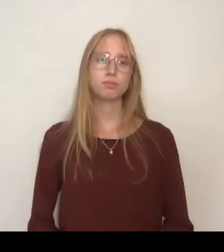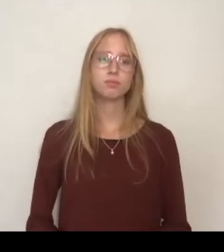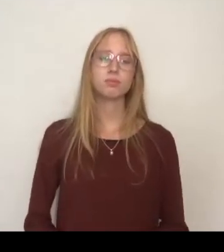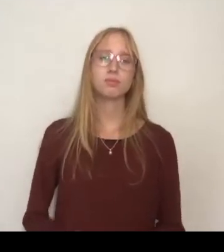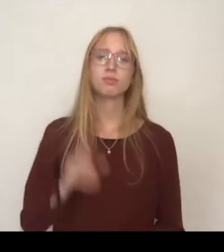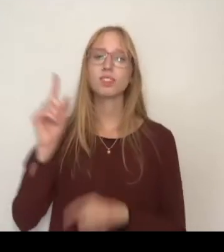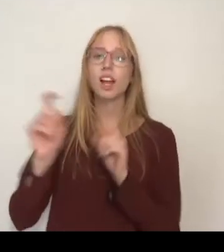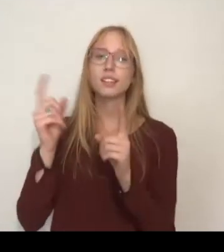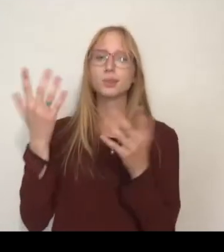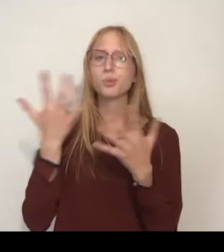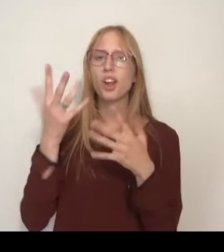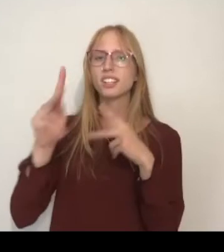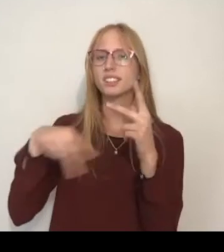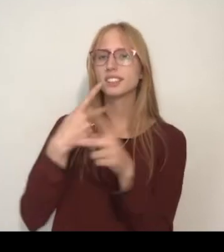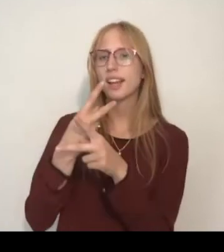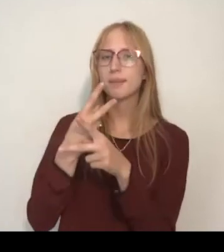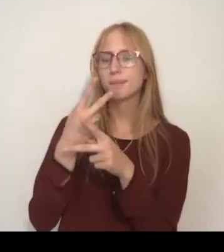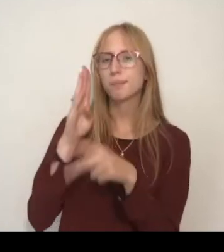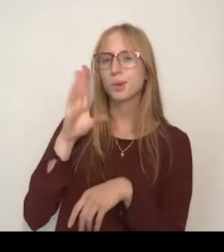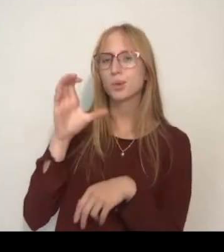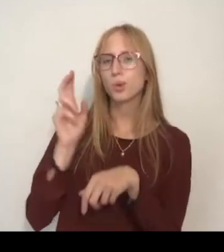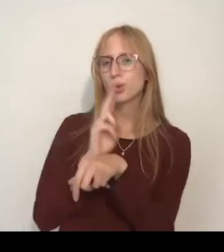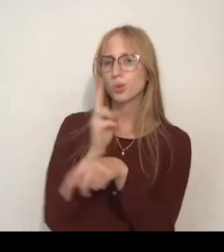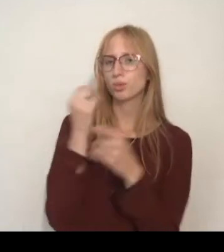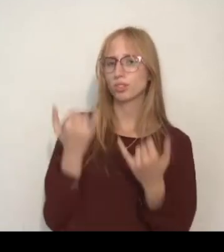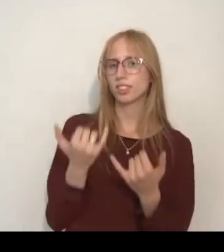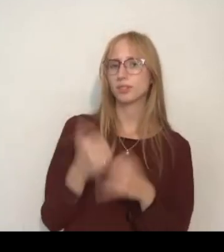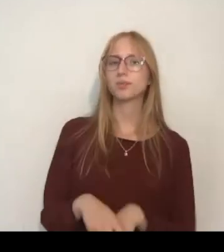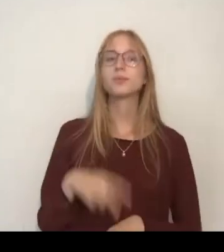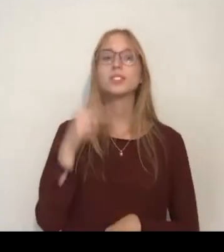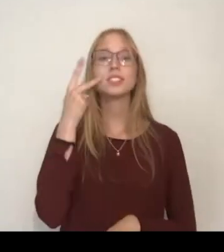We asked what their main method of birth control is.